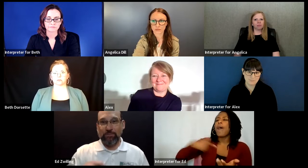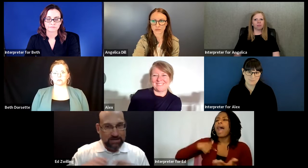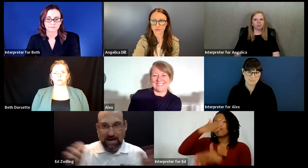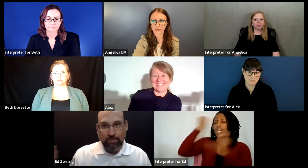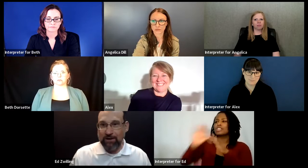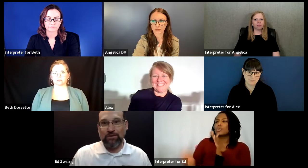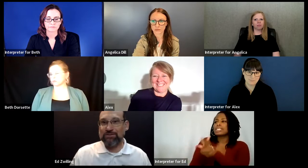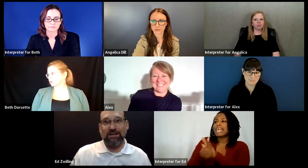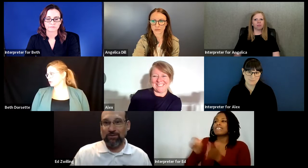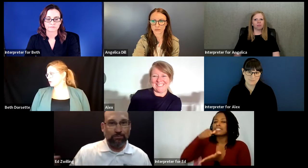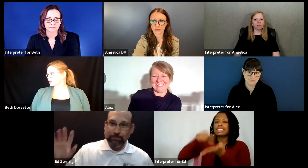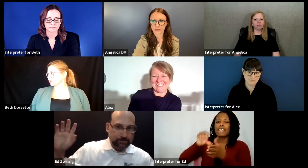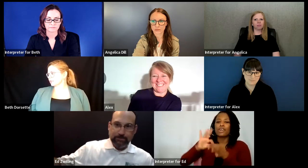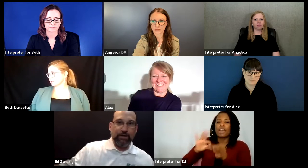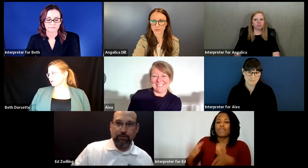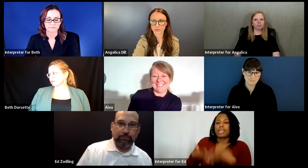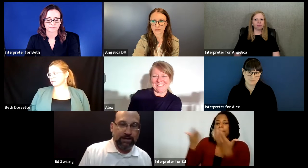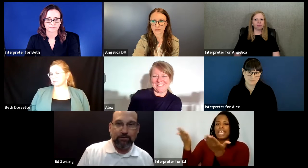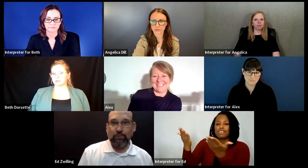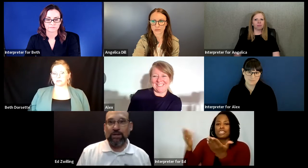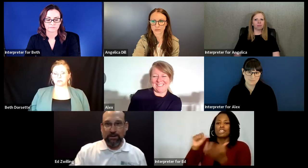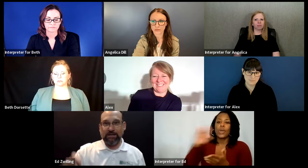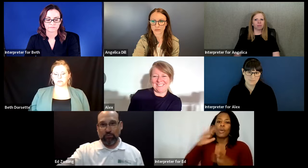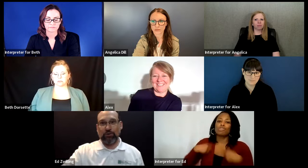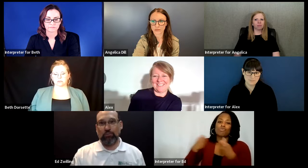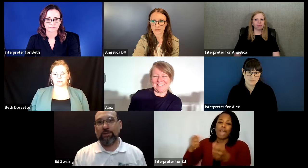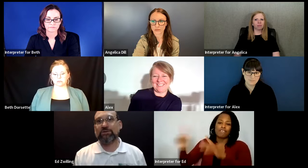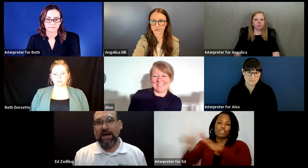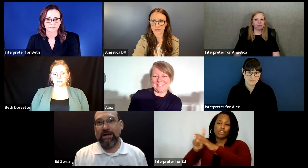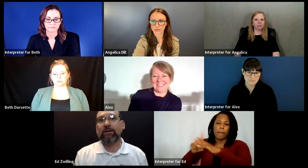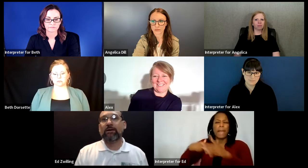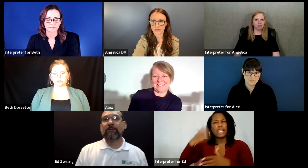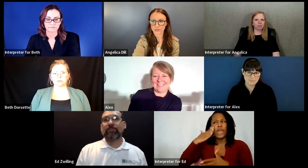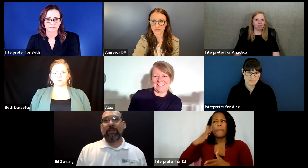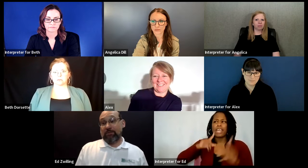I know my interview is not until you know later in the week but I just wanted to bring this by.